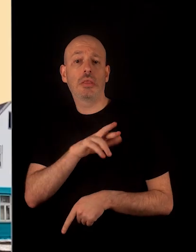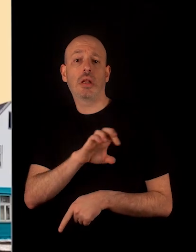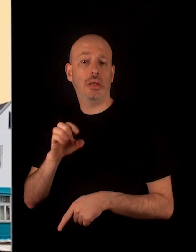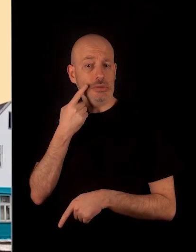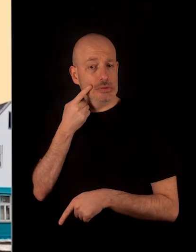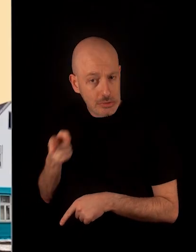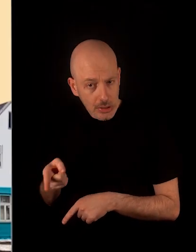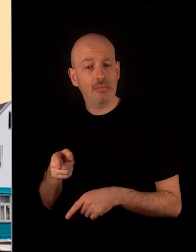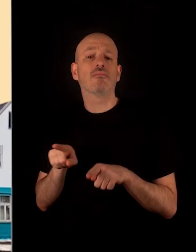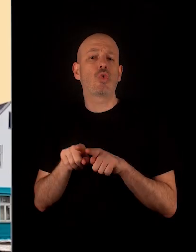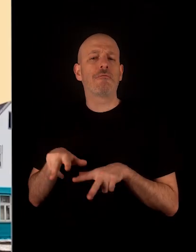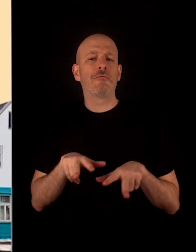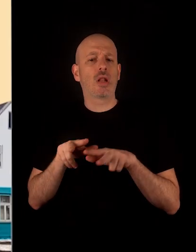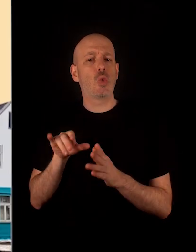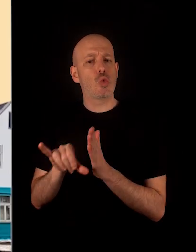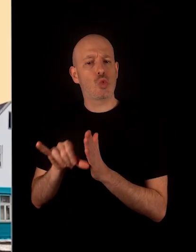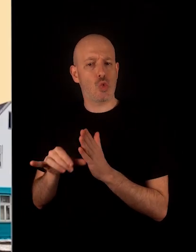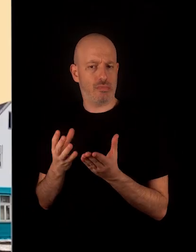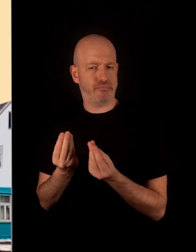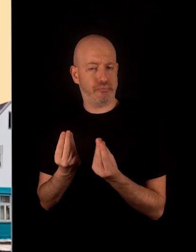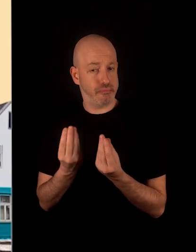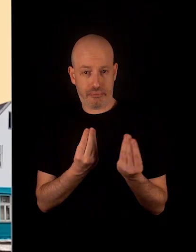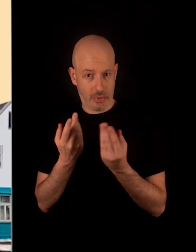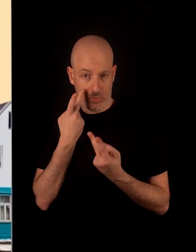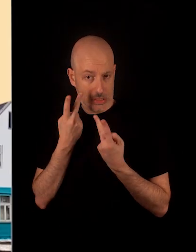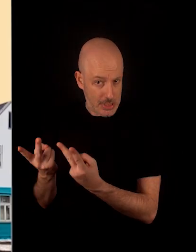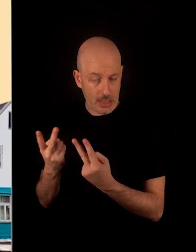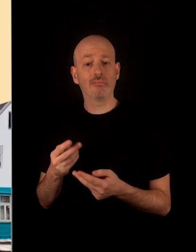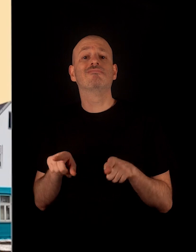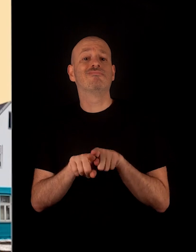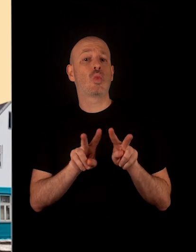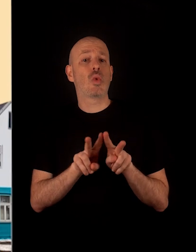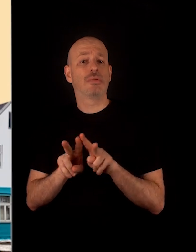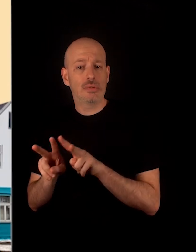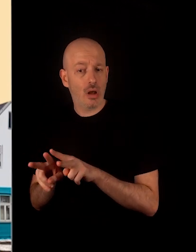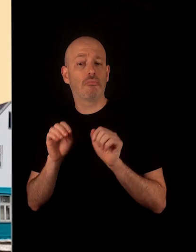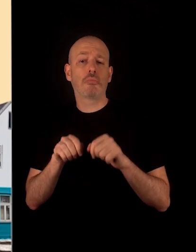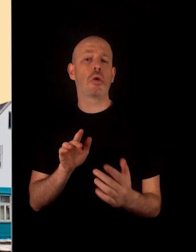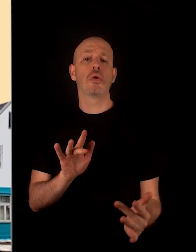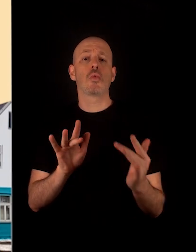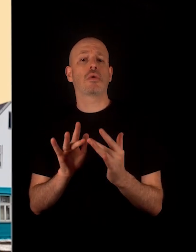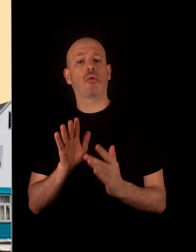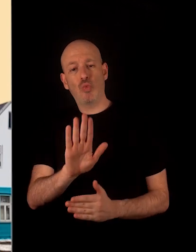And the Call for Hosts 2025-2026